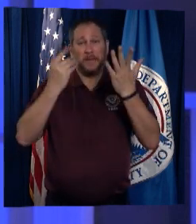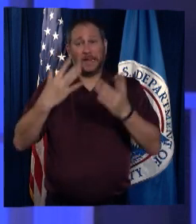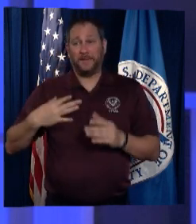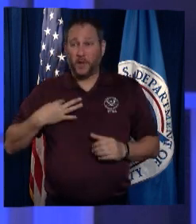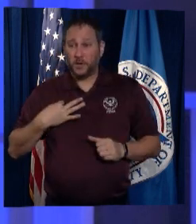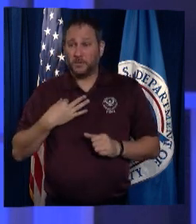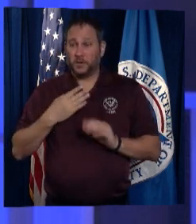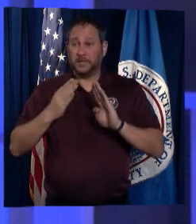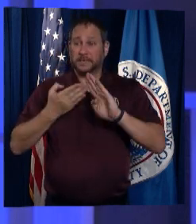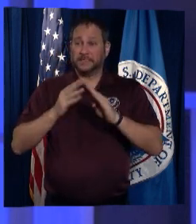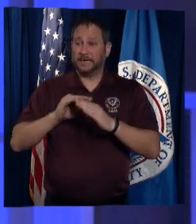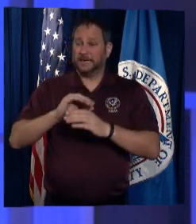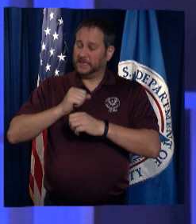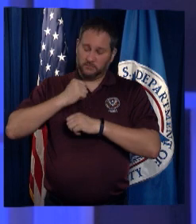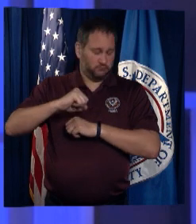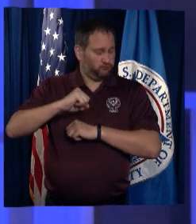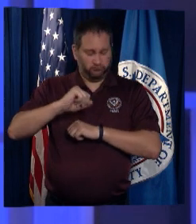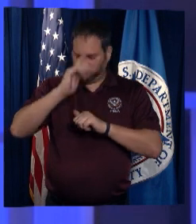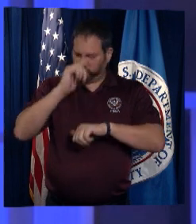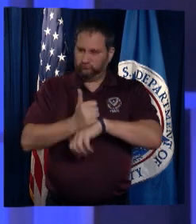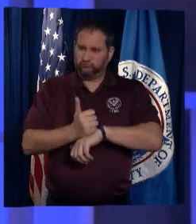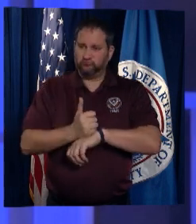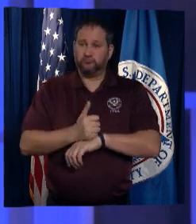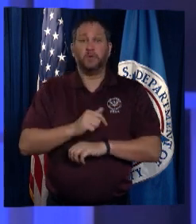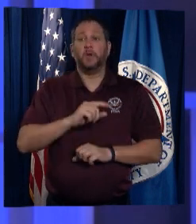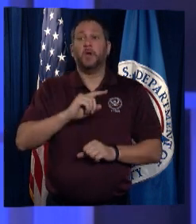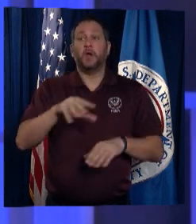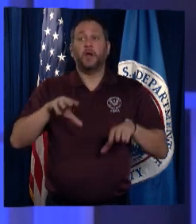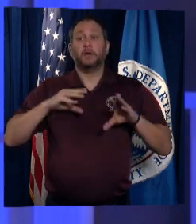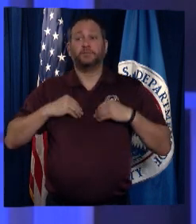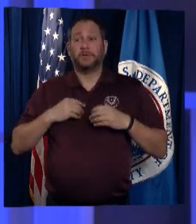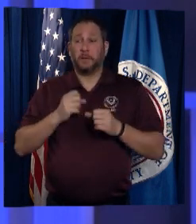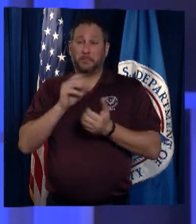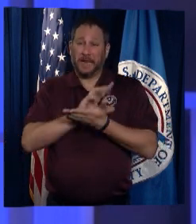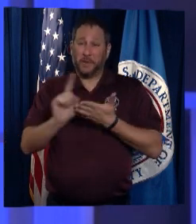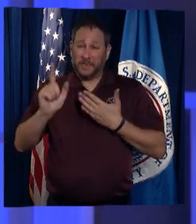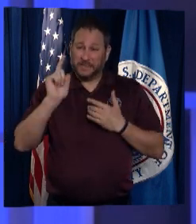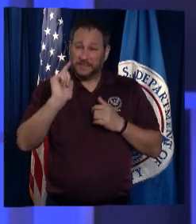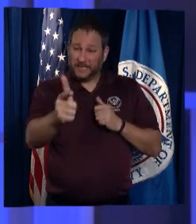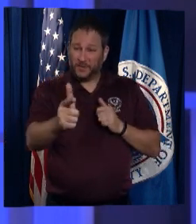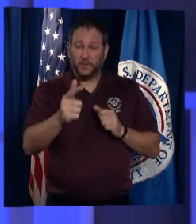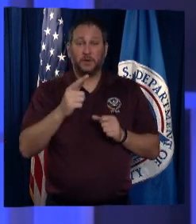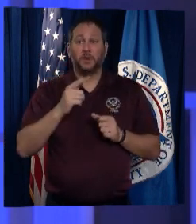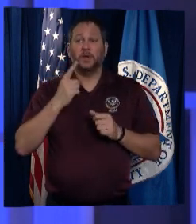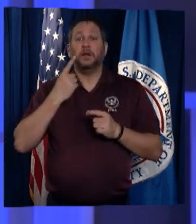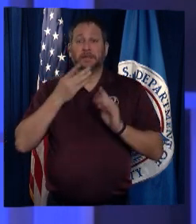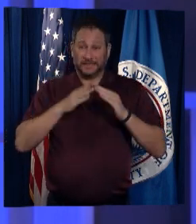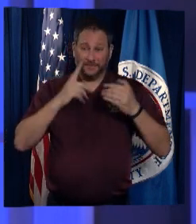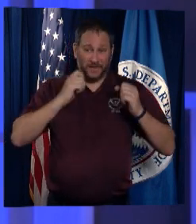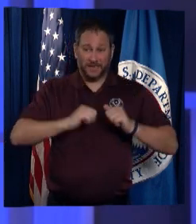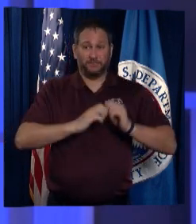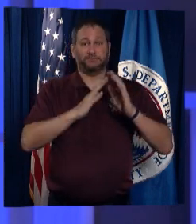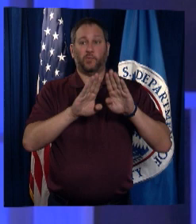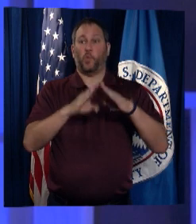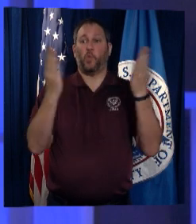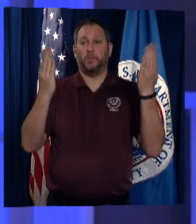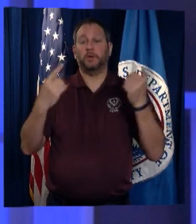to help operate the chipper to help clean up the park. This decision cost residents roughly